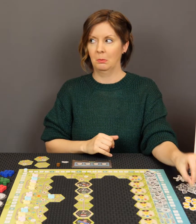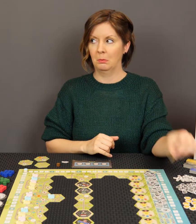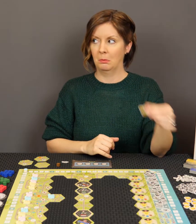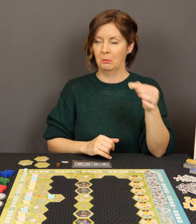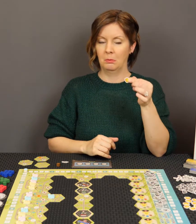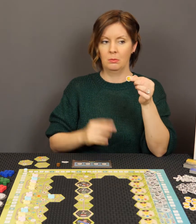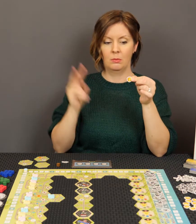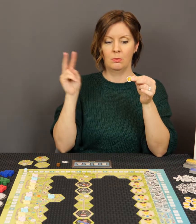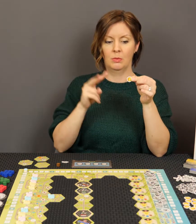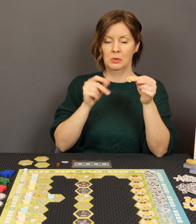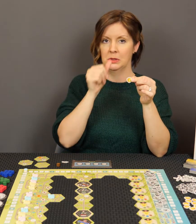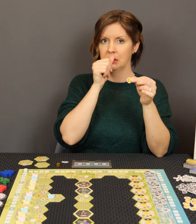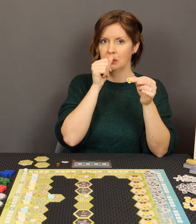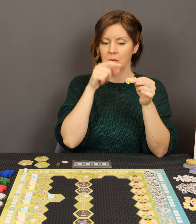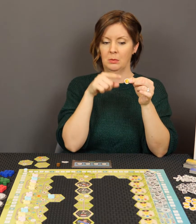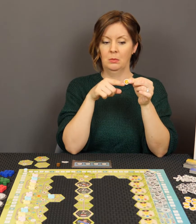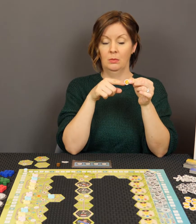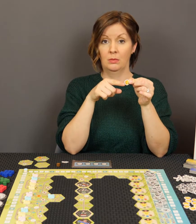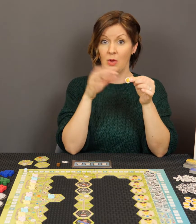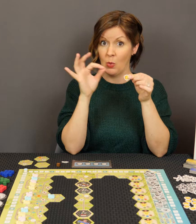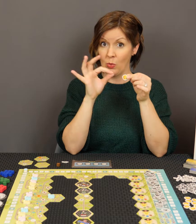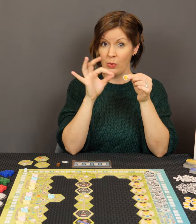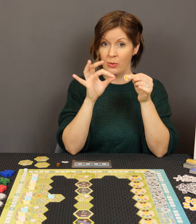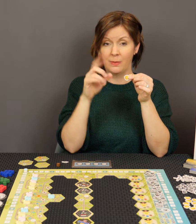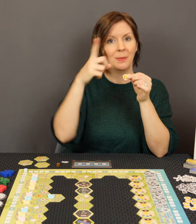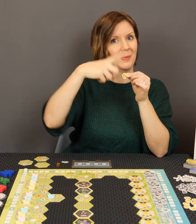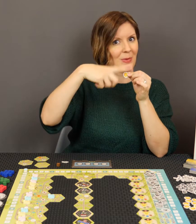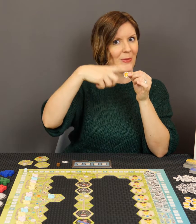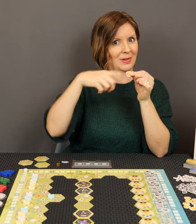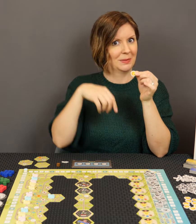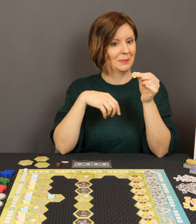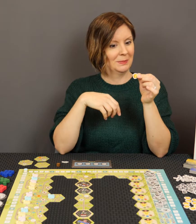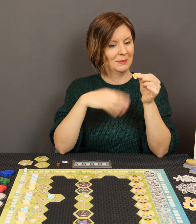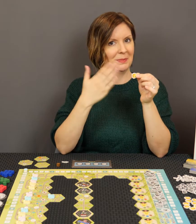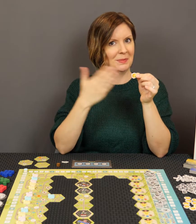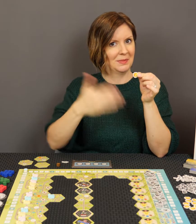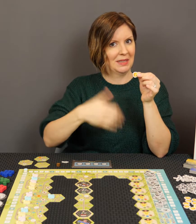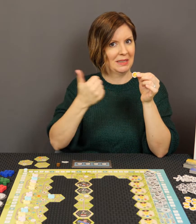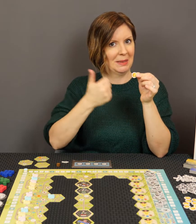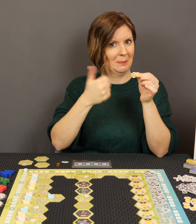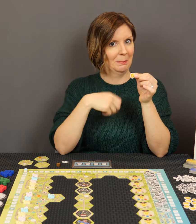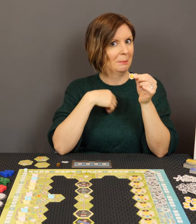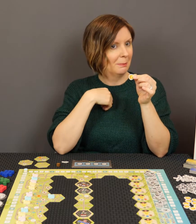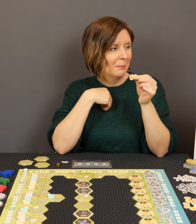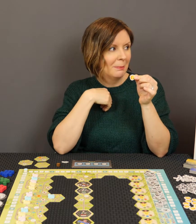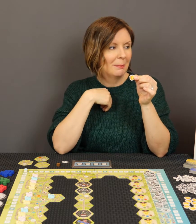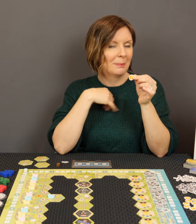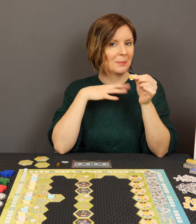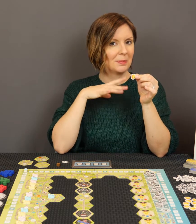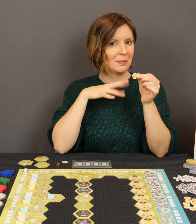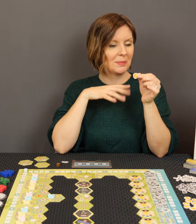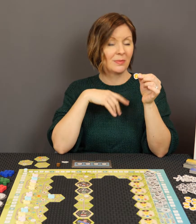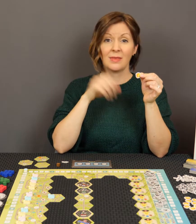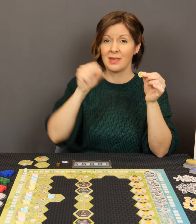And then you secretly look at it. It’s worth a certain amount of points at the end of the game.